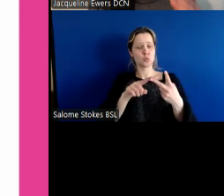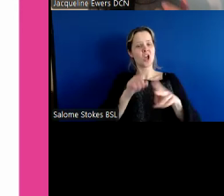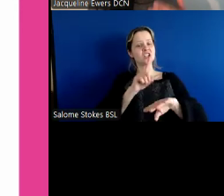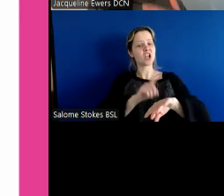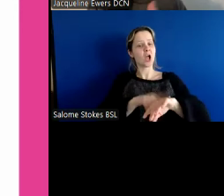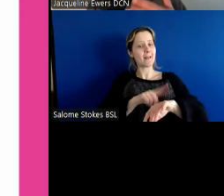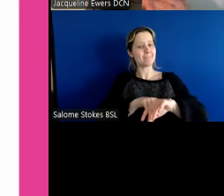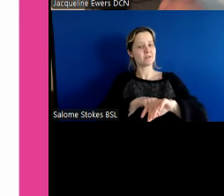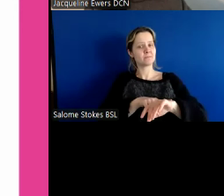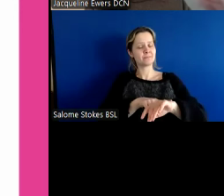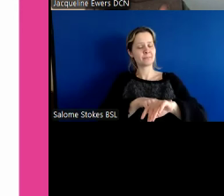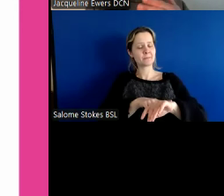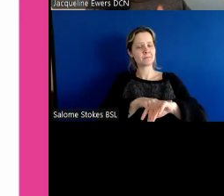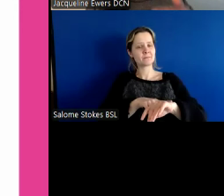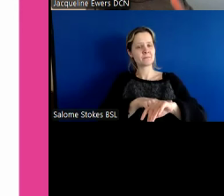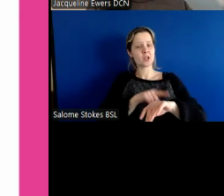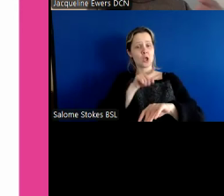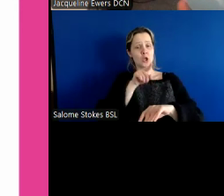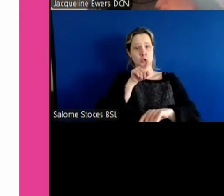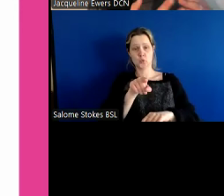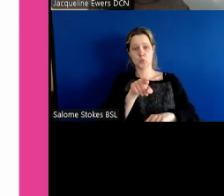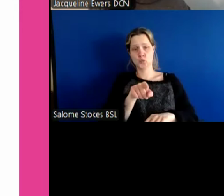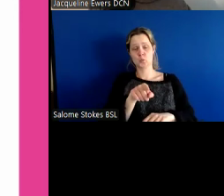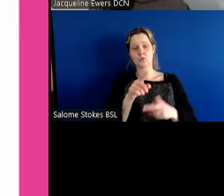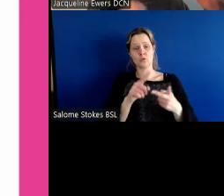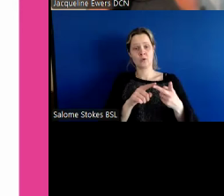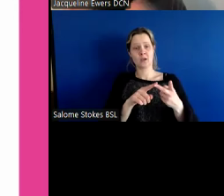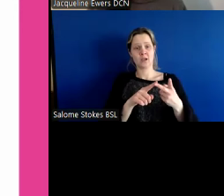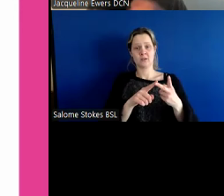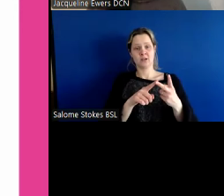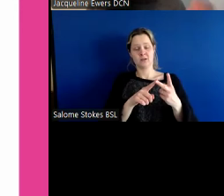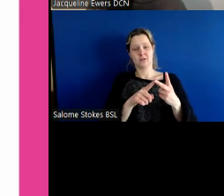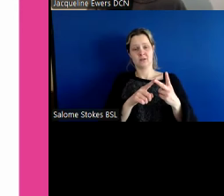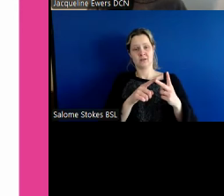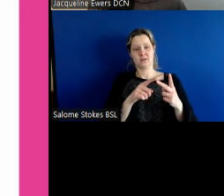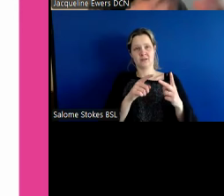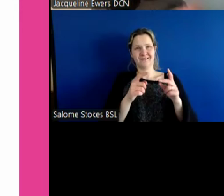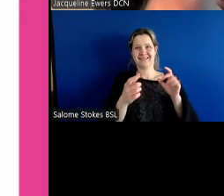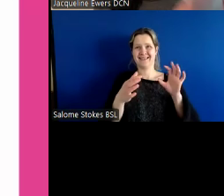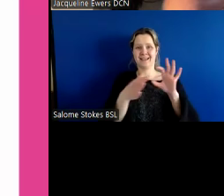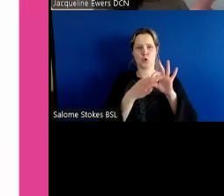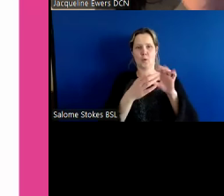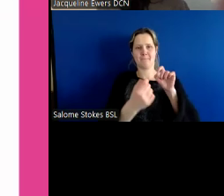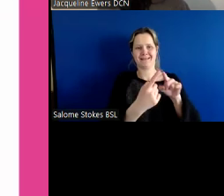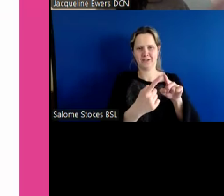You can time your messaging along with things that as things happen for you